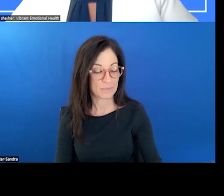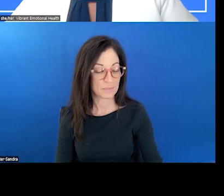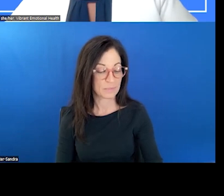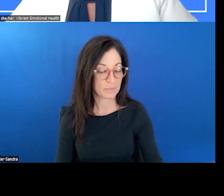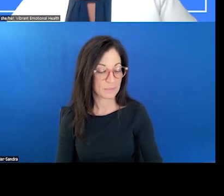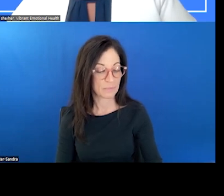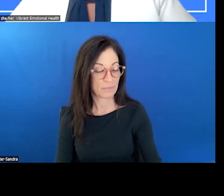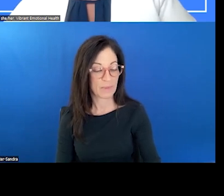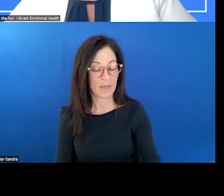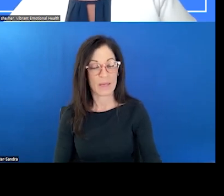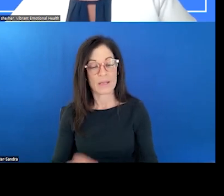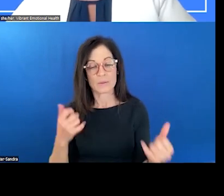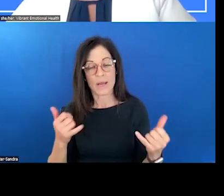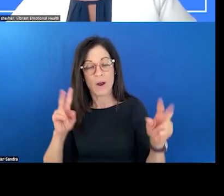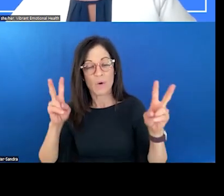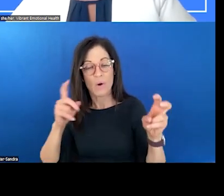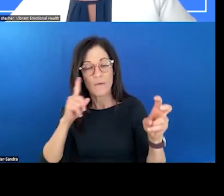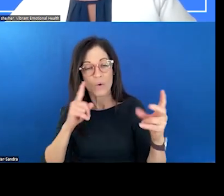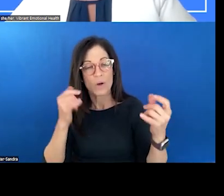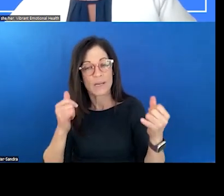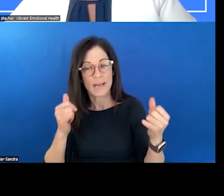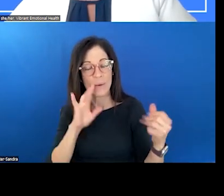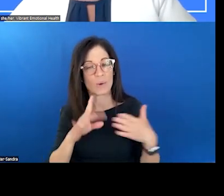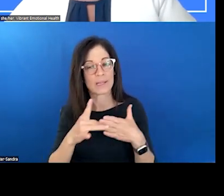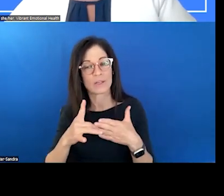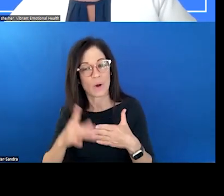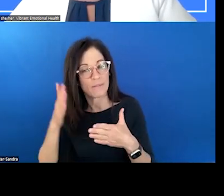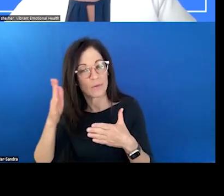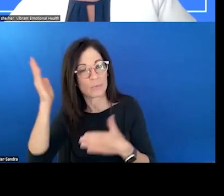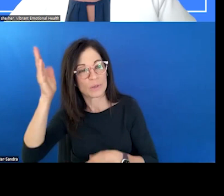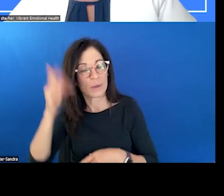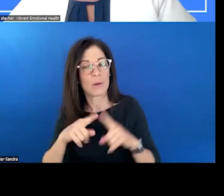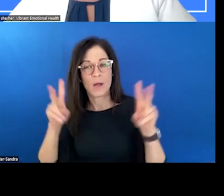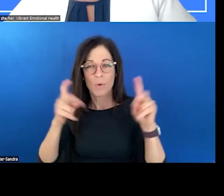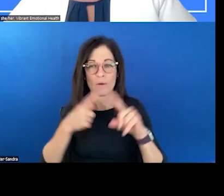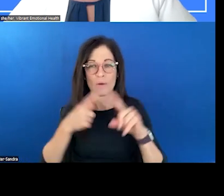VIDEO, AND GOING TO LEAD TO THE PRESENTATION. THIS IS A QUOTE FROM DOCTOR BERWICK.